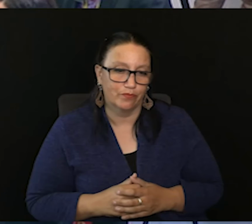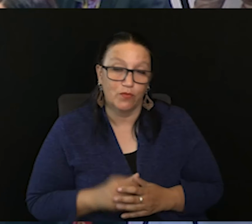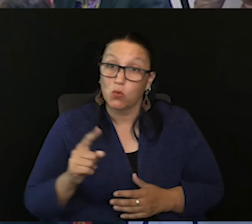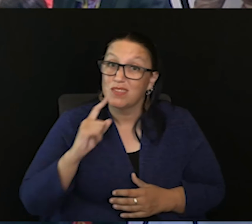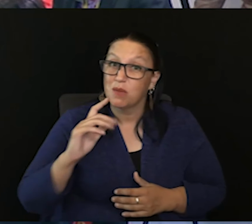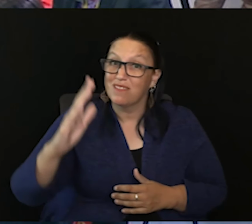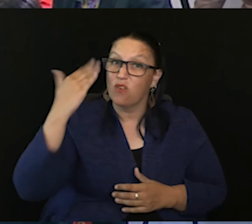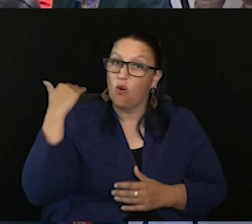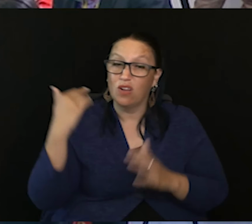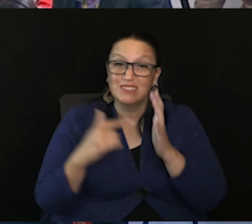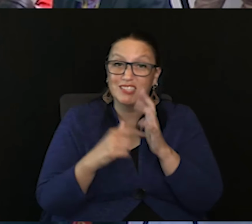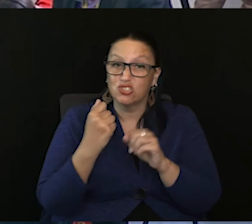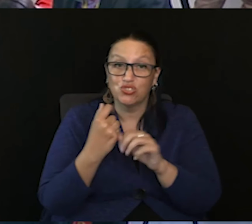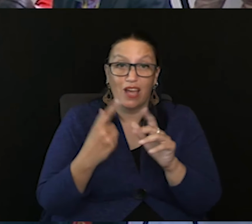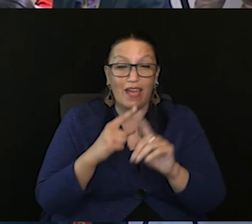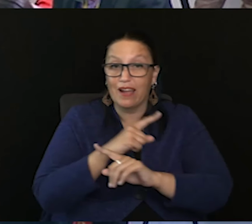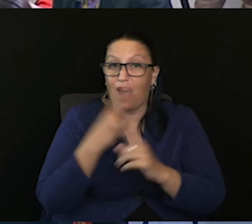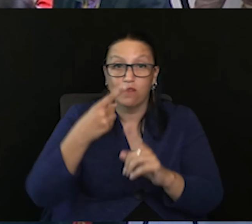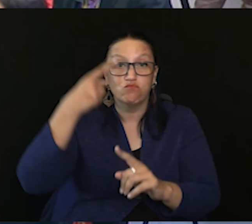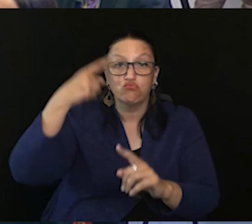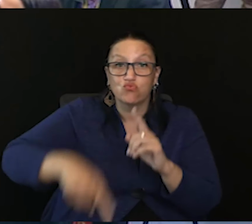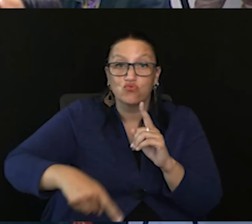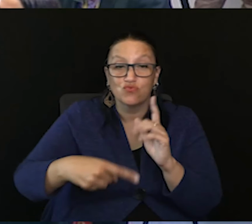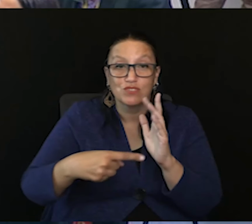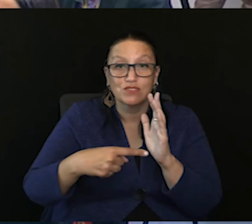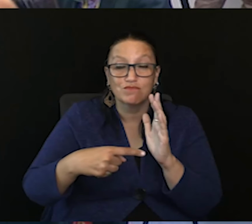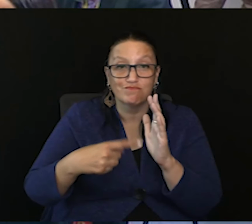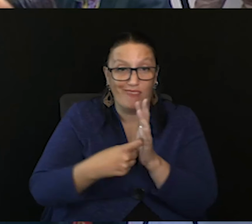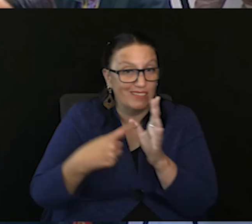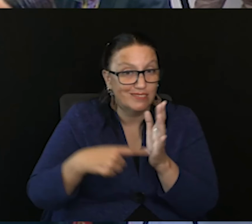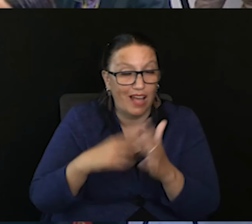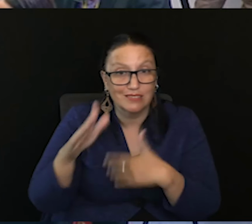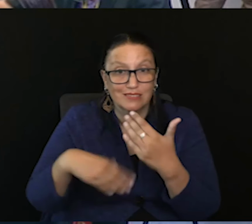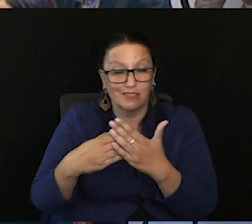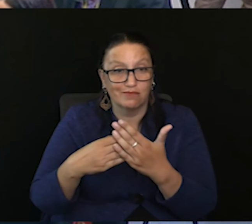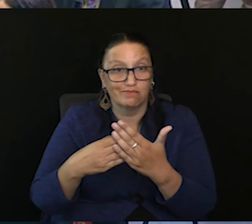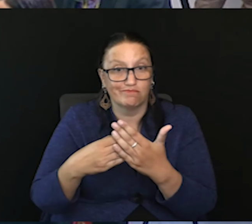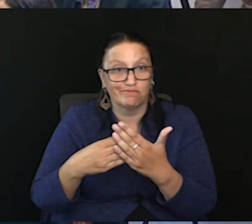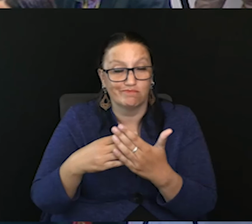the TGA can't formally make an approval decision on RATs until you get a signal from the government.